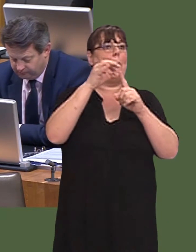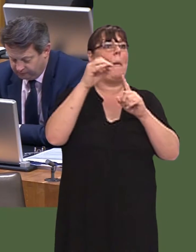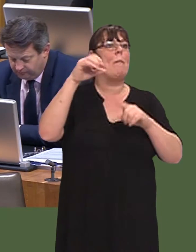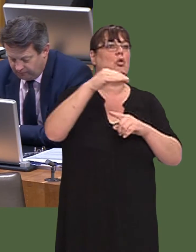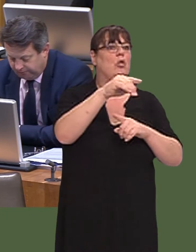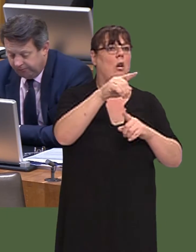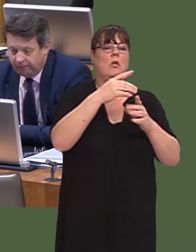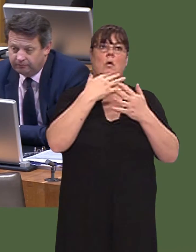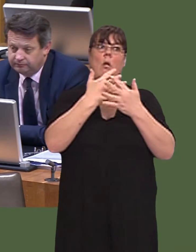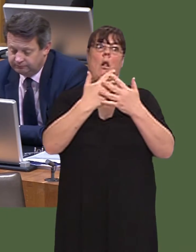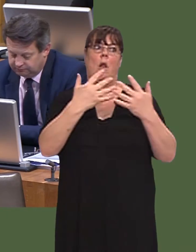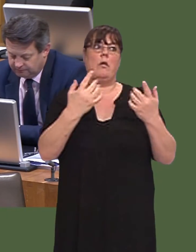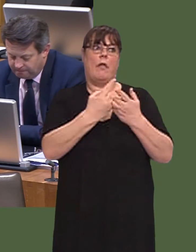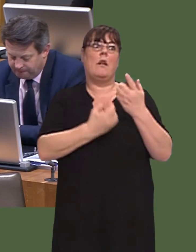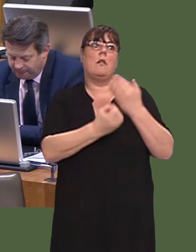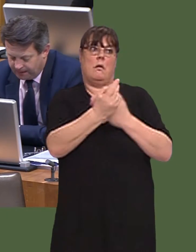So, many things have happened in the enterprise zone.